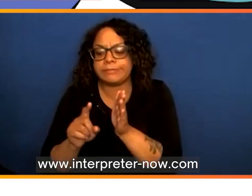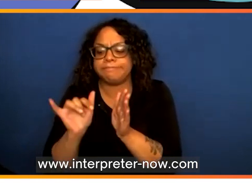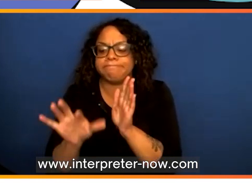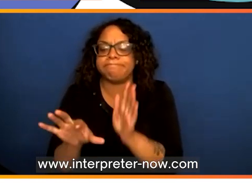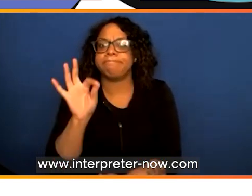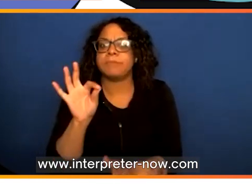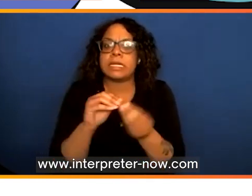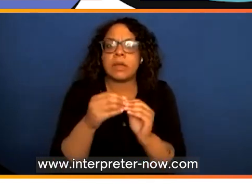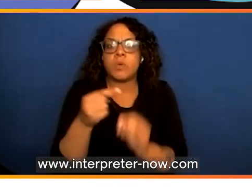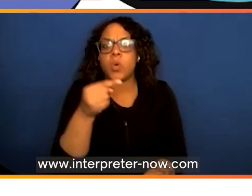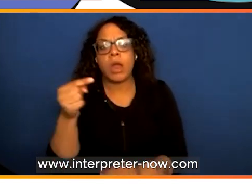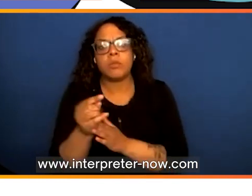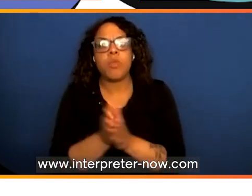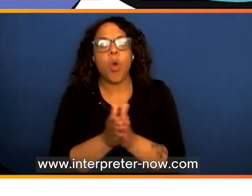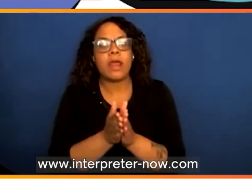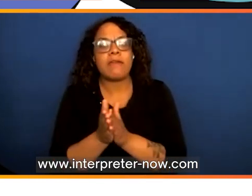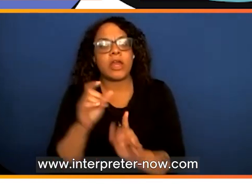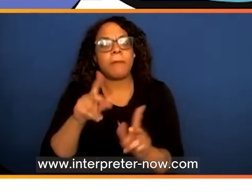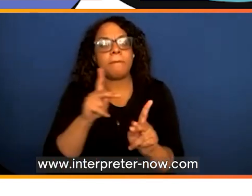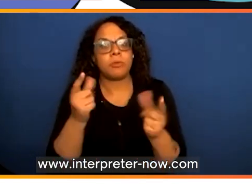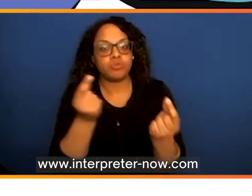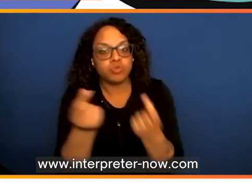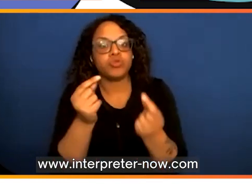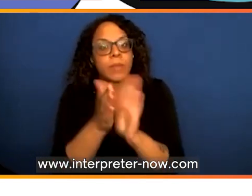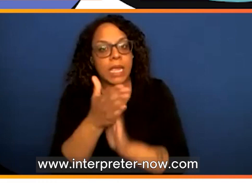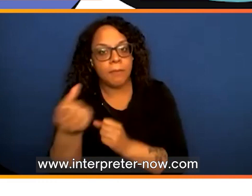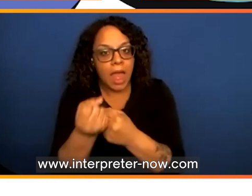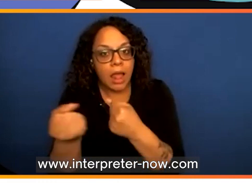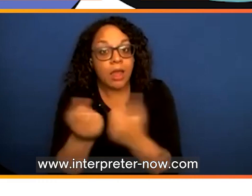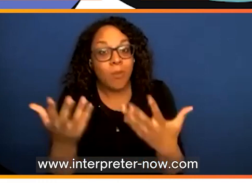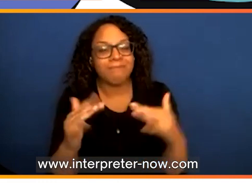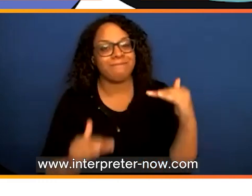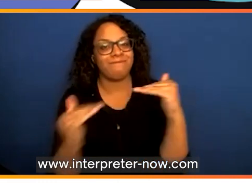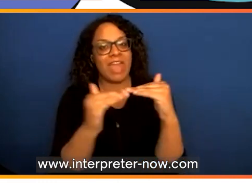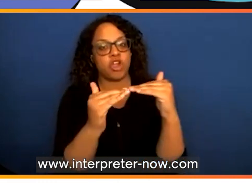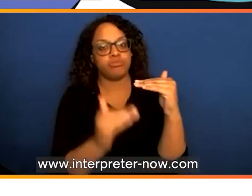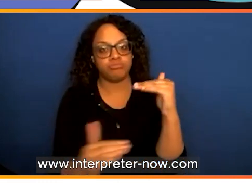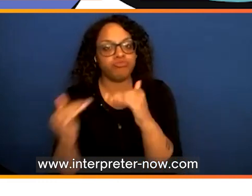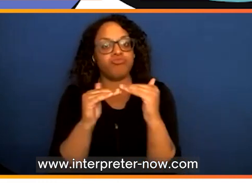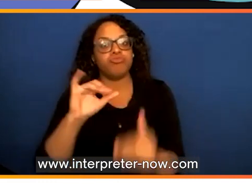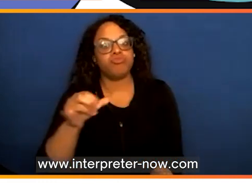is that the number one motivator for people to do the work of allyship is that fairness,